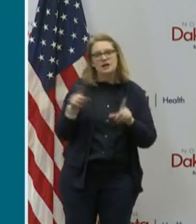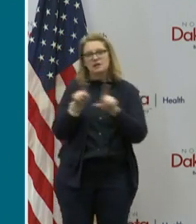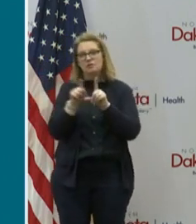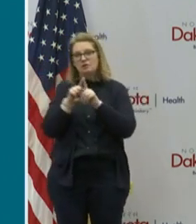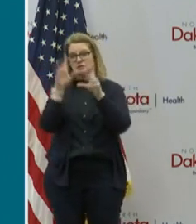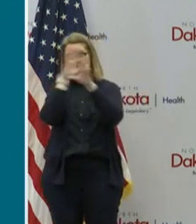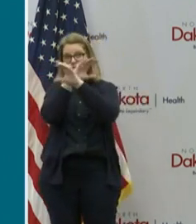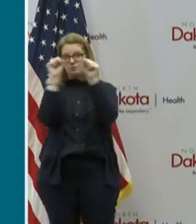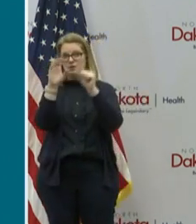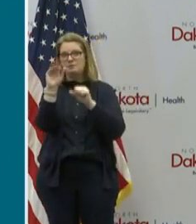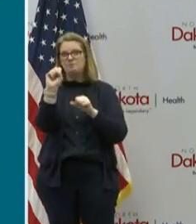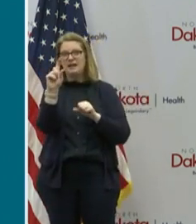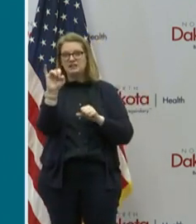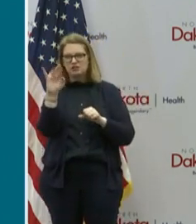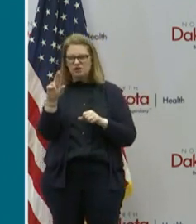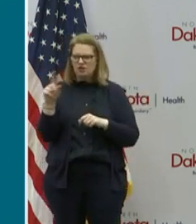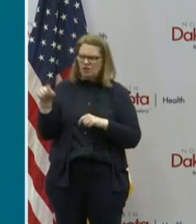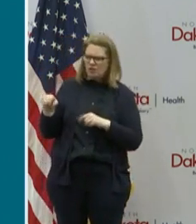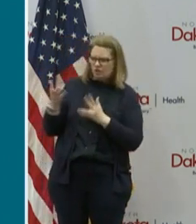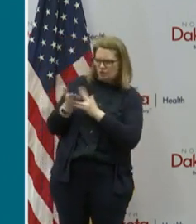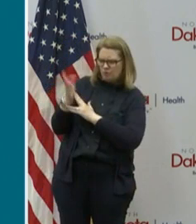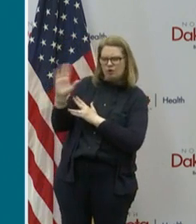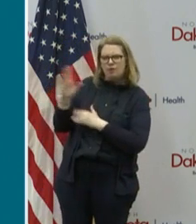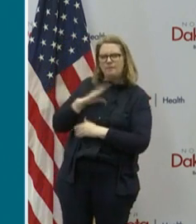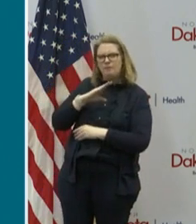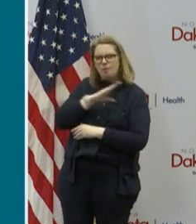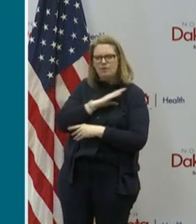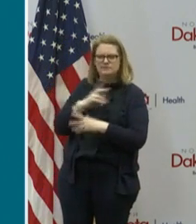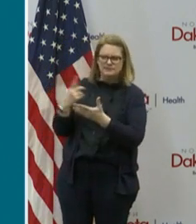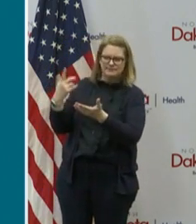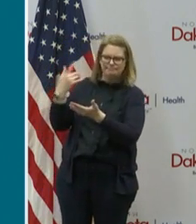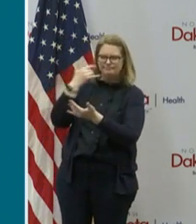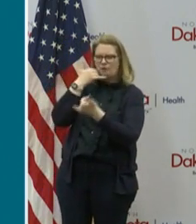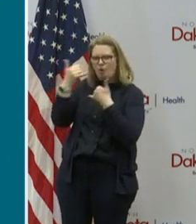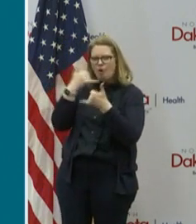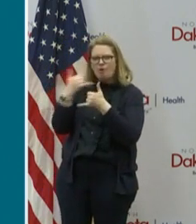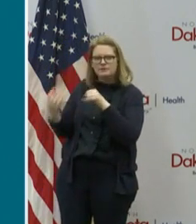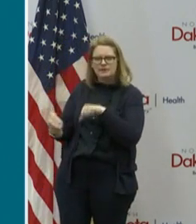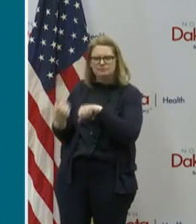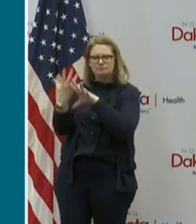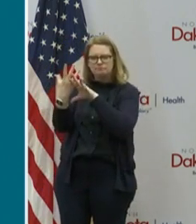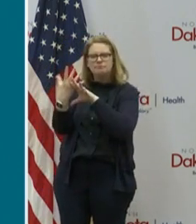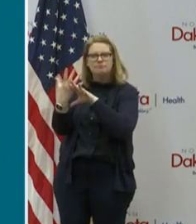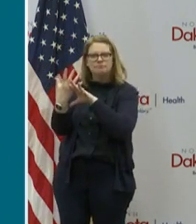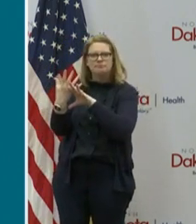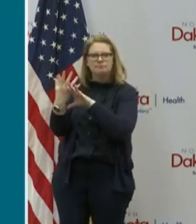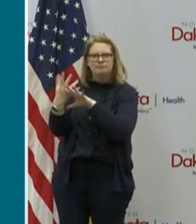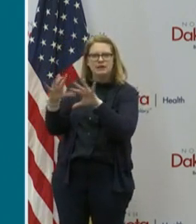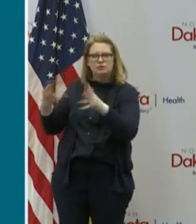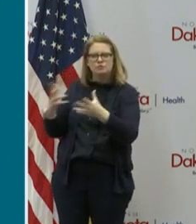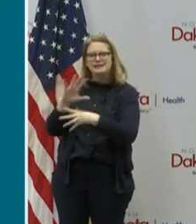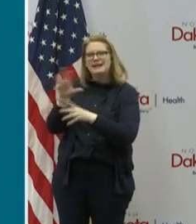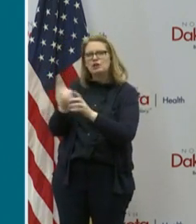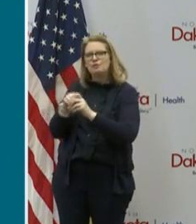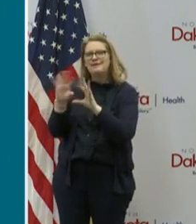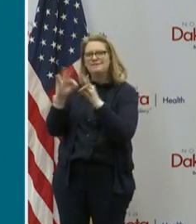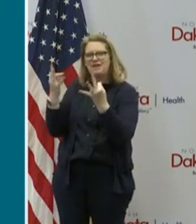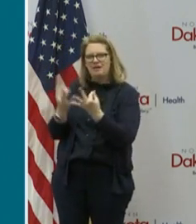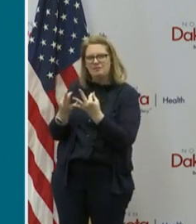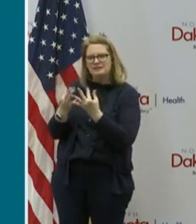PARENTS WHO WE LISTENED TO ABOUT THIS, AS WELL, AND OF COURSE, SUPERINTENDENT BAZLER GETTING